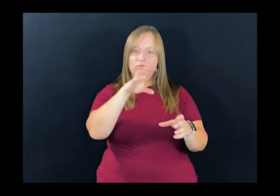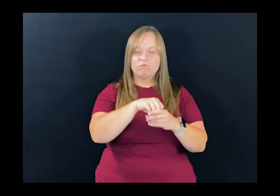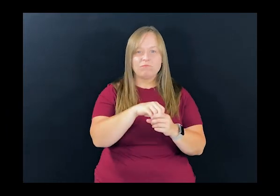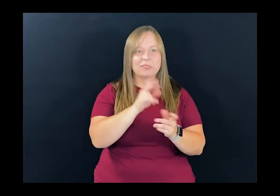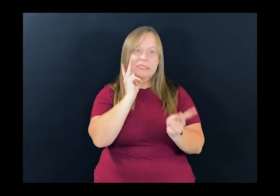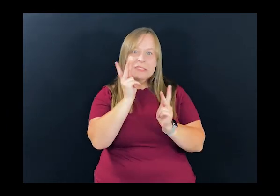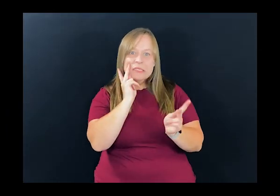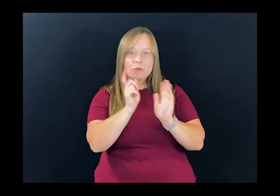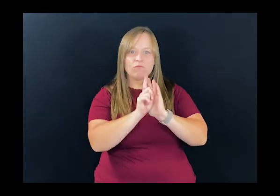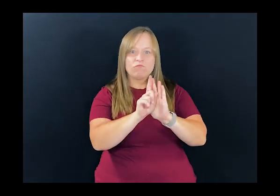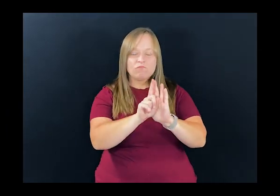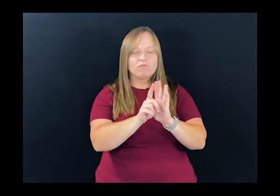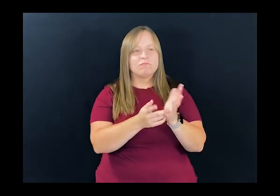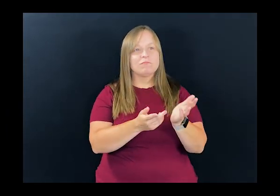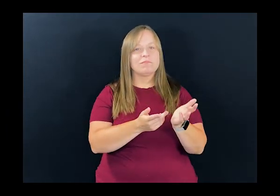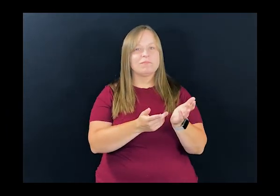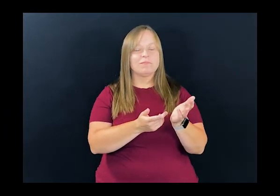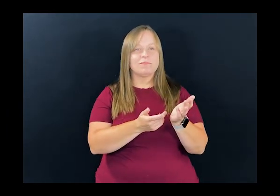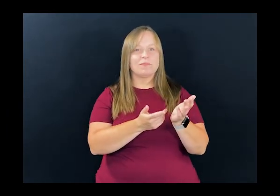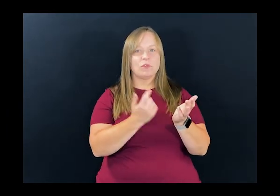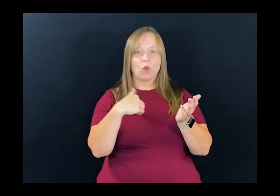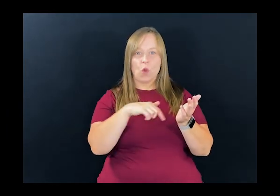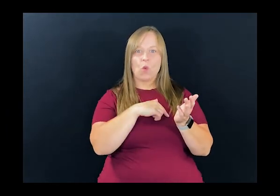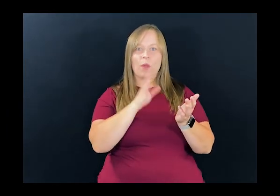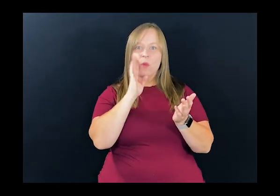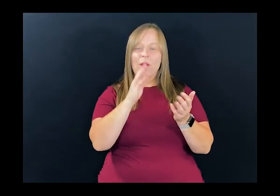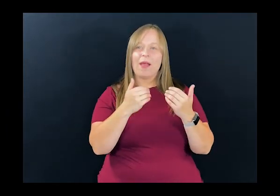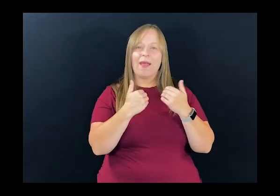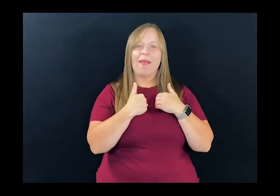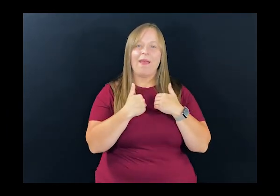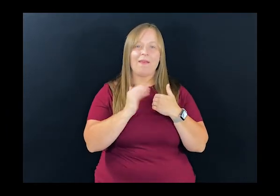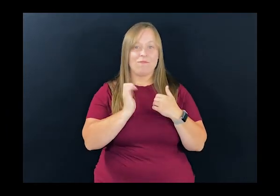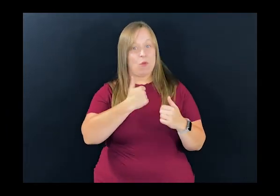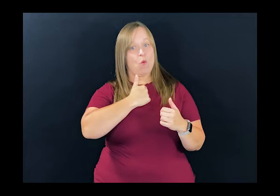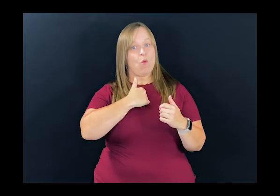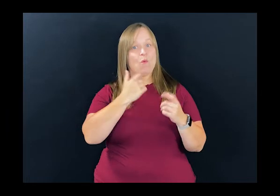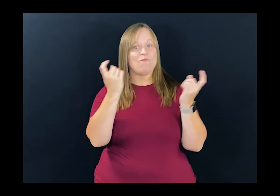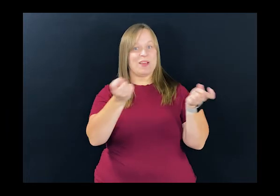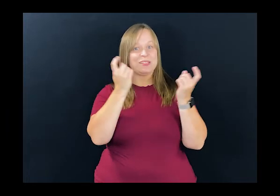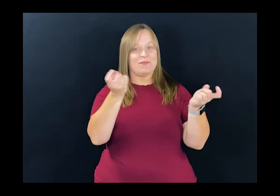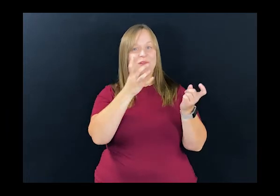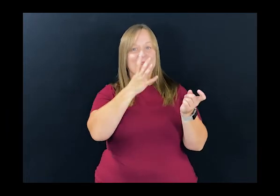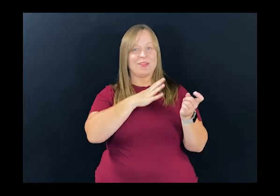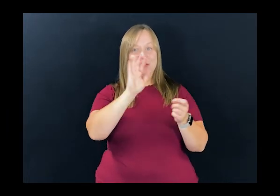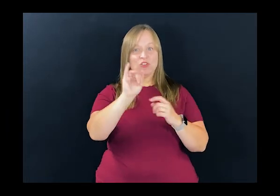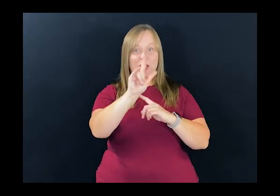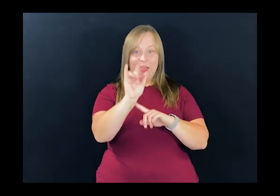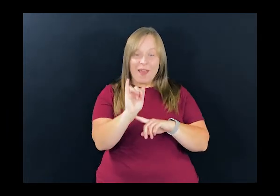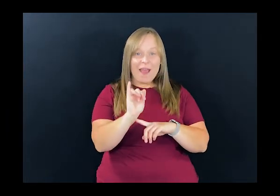want to see that representation. So we're going to have our own film festival in July.